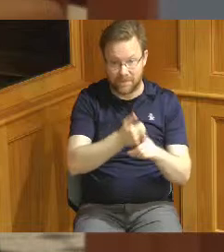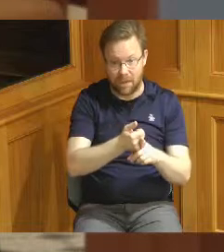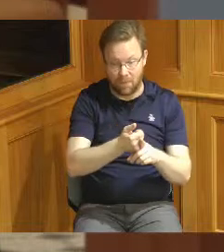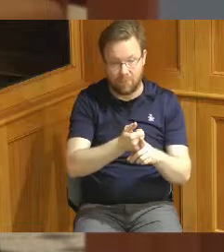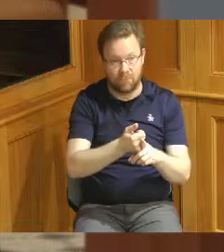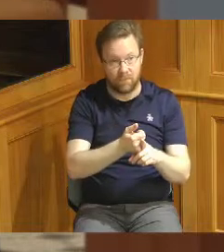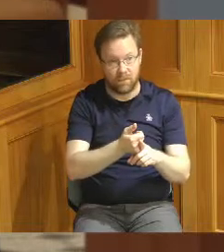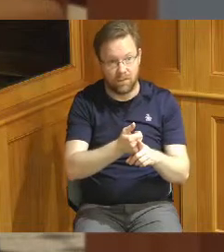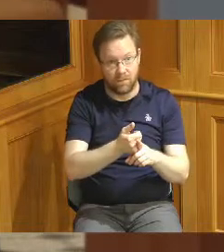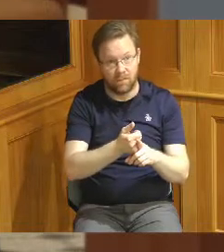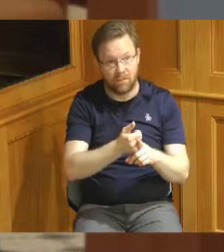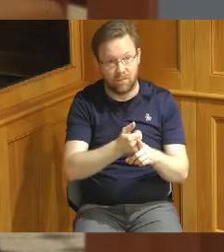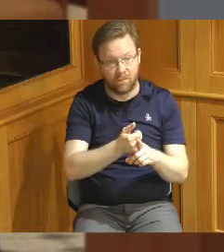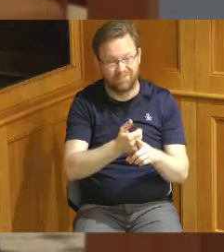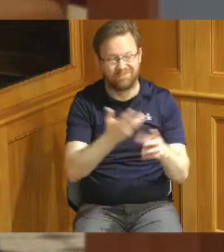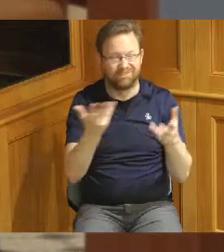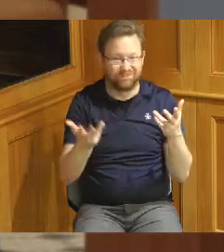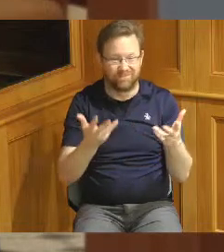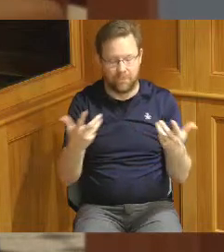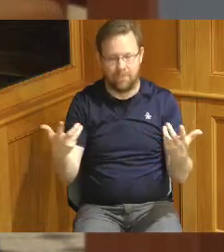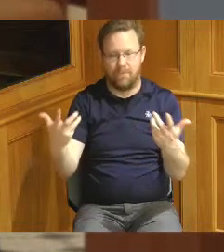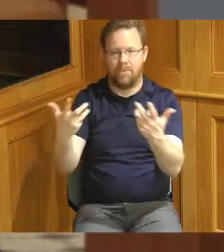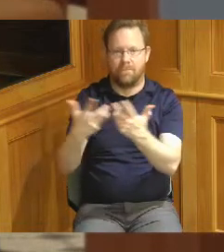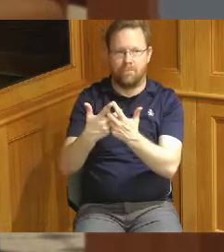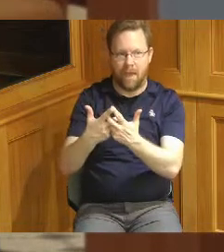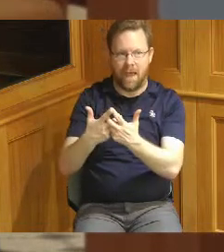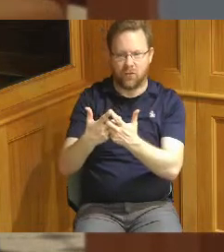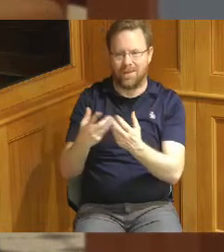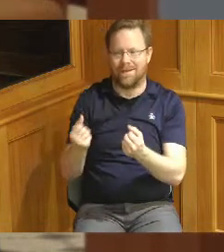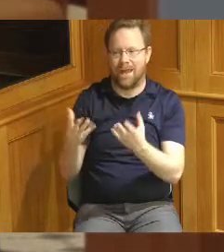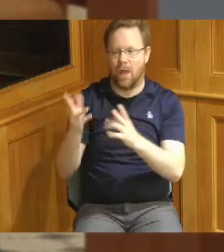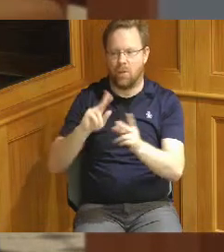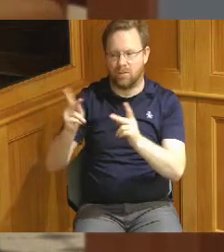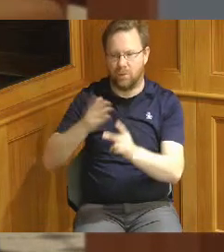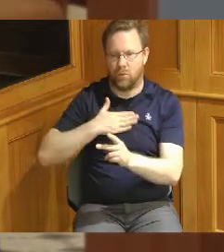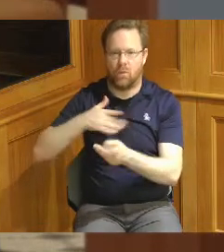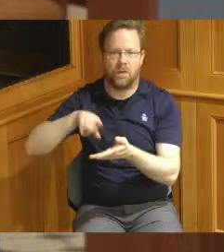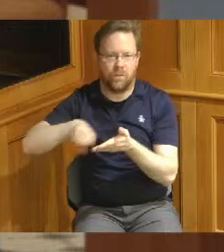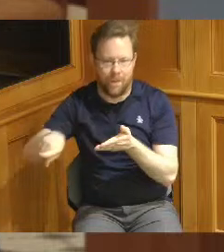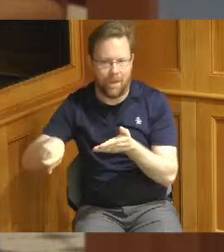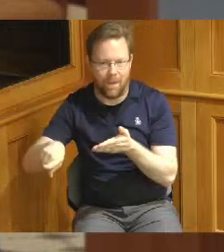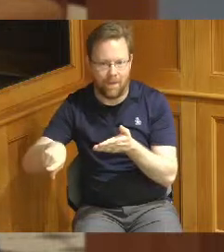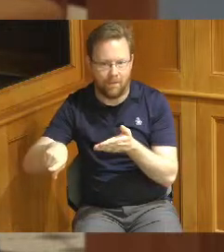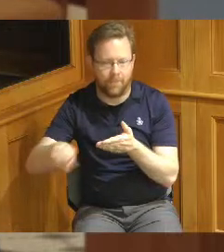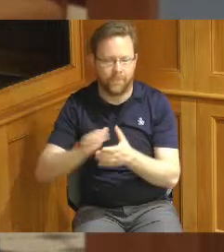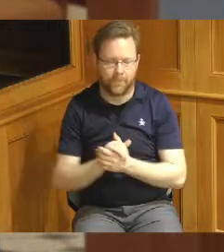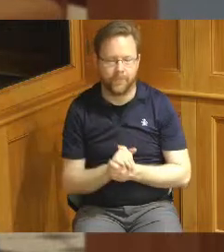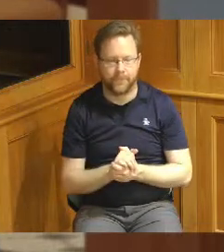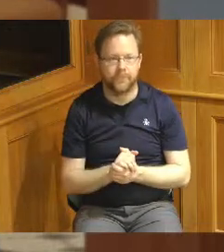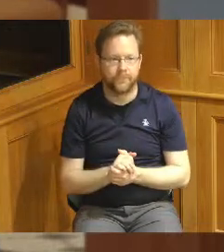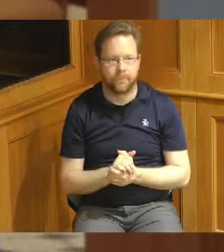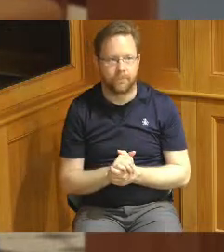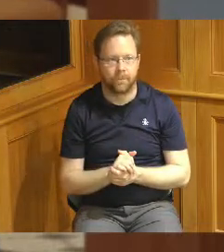make recommendations on that program and plan the county has two appointees to that this this